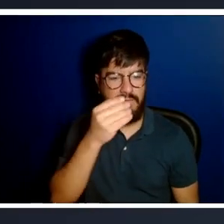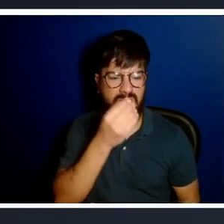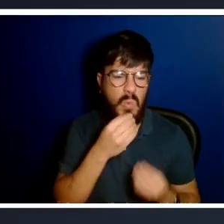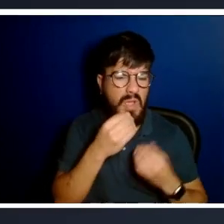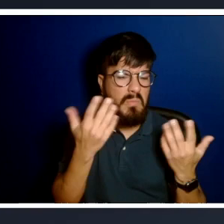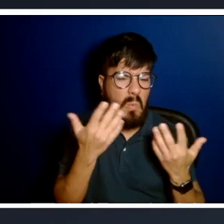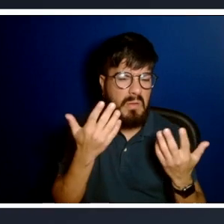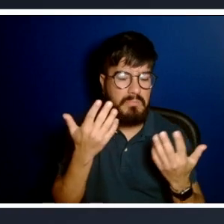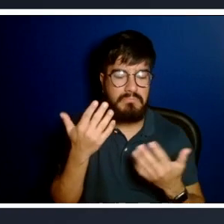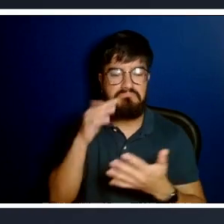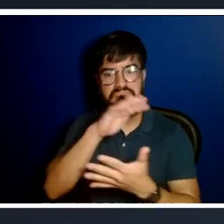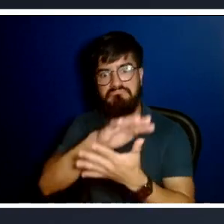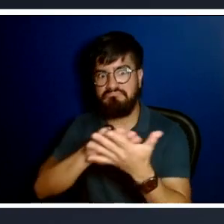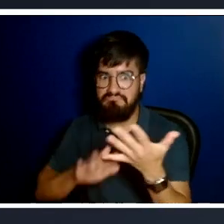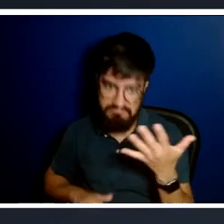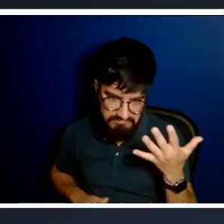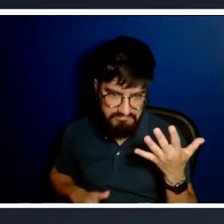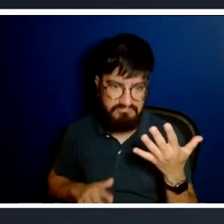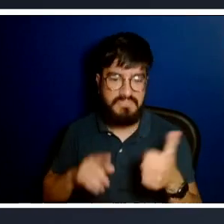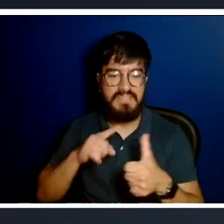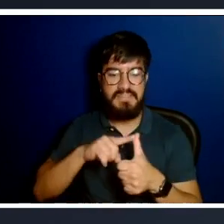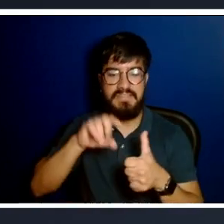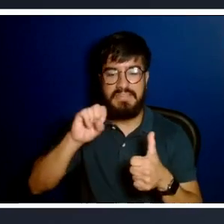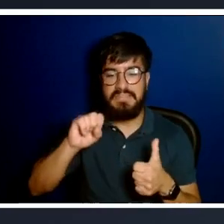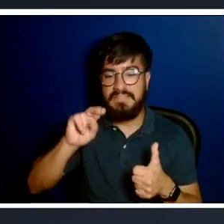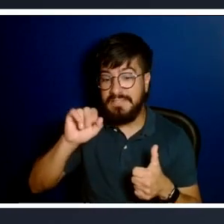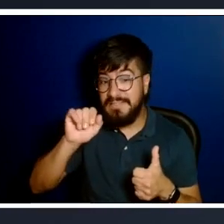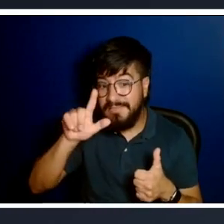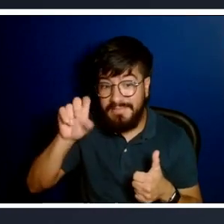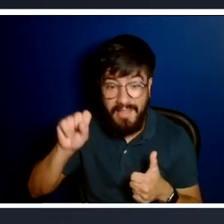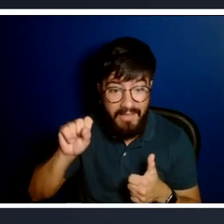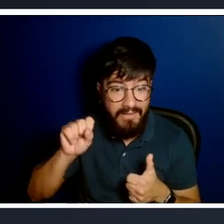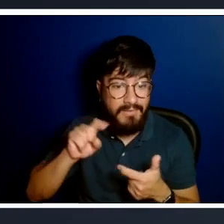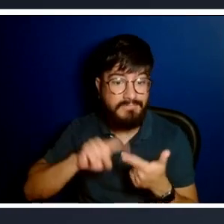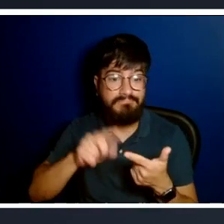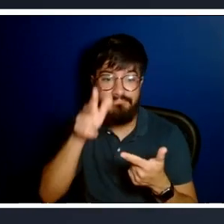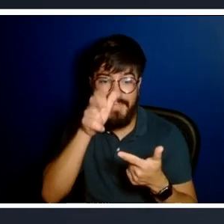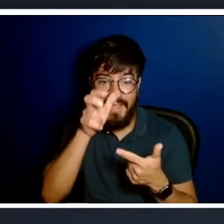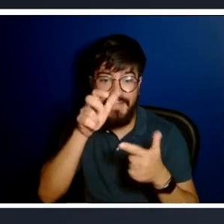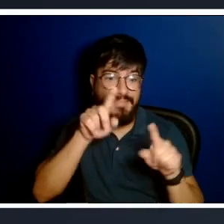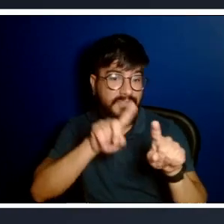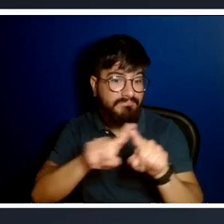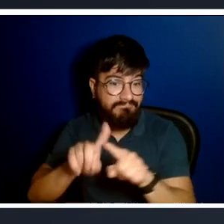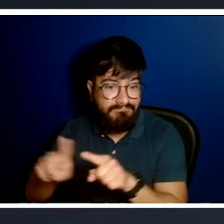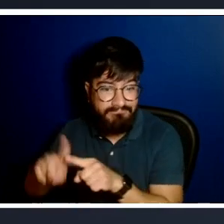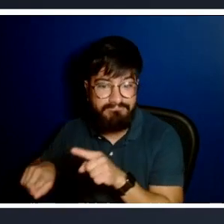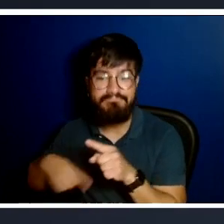really. Snails and different insects. So, again attracted to that blue. They will eat meat,